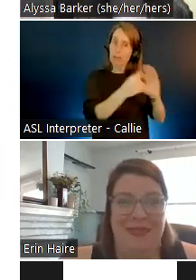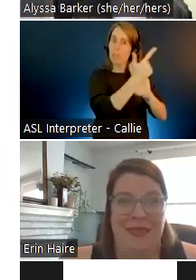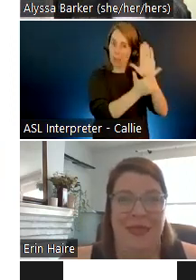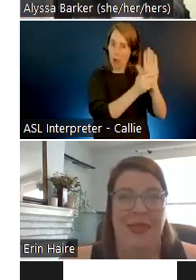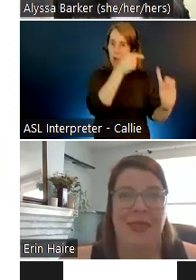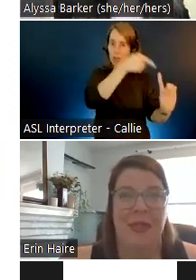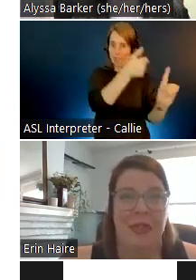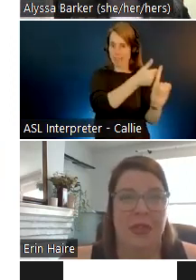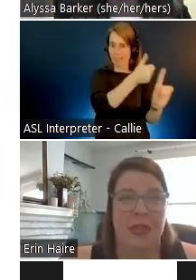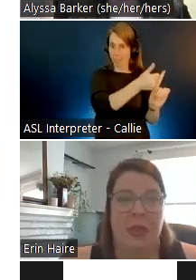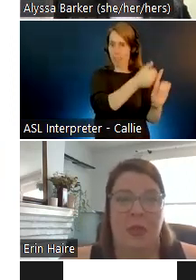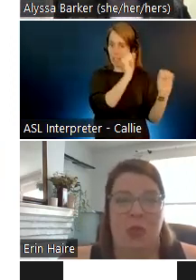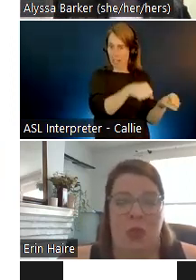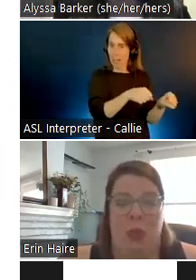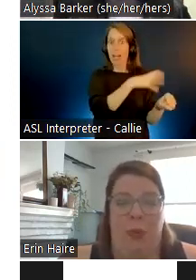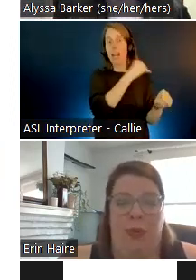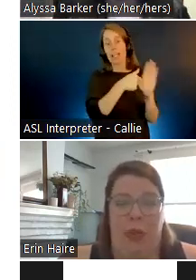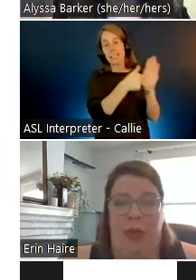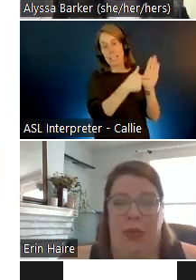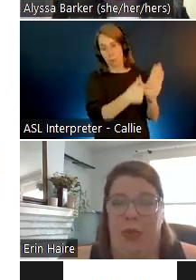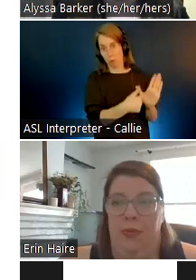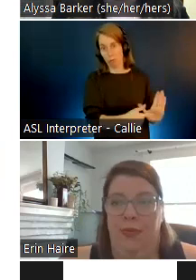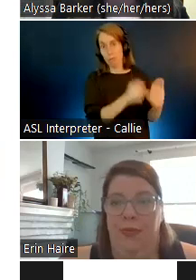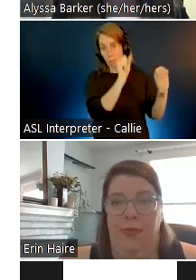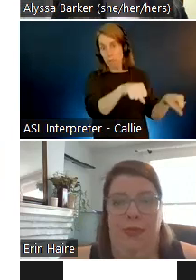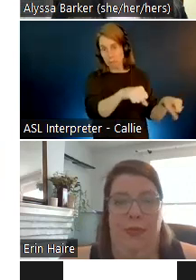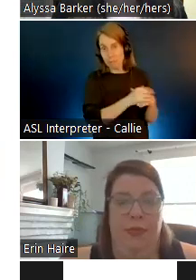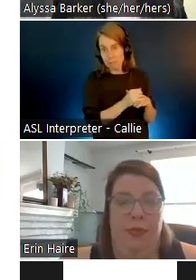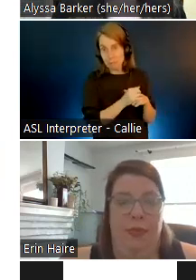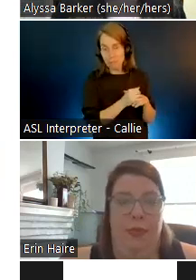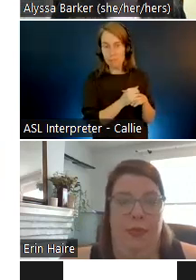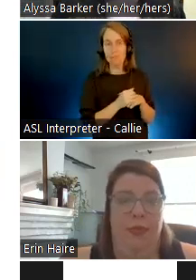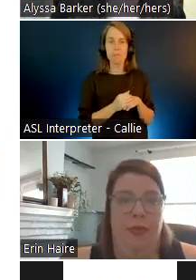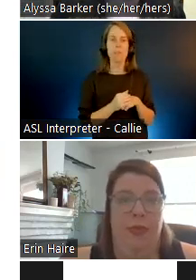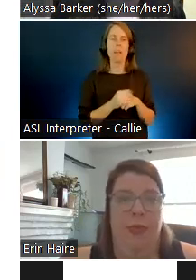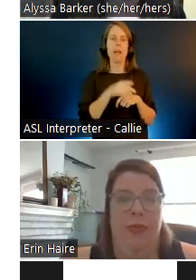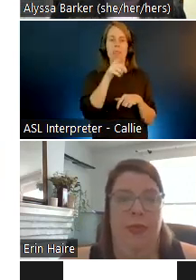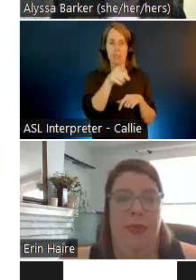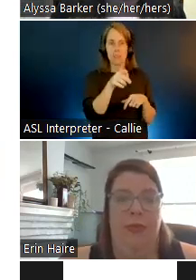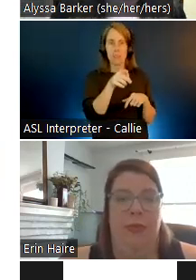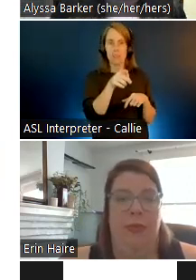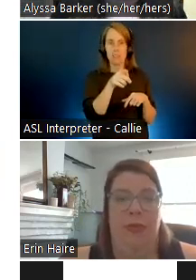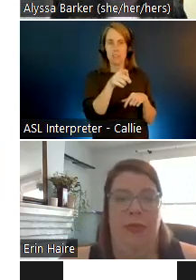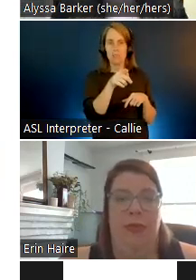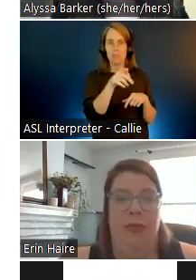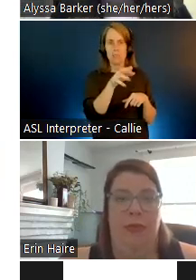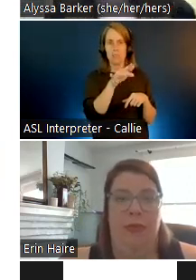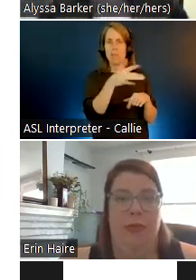and what we've seen um and i think as well be available later as well um next slide